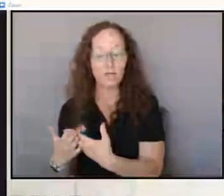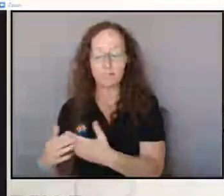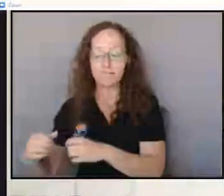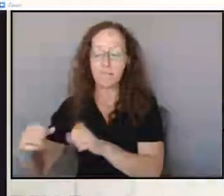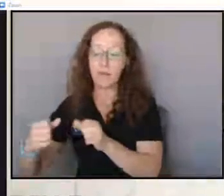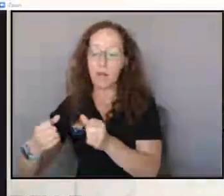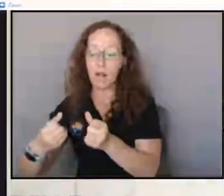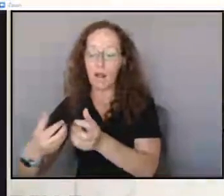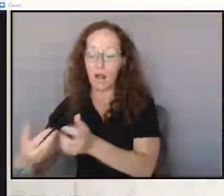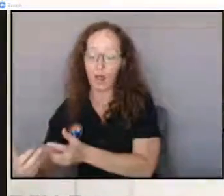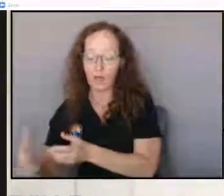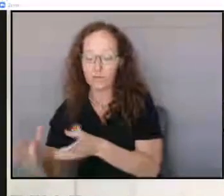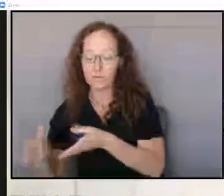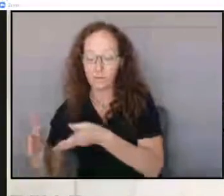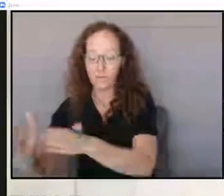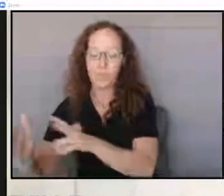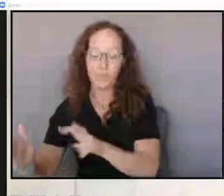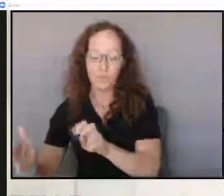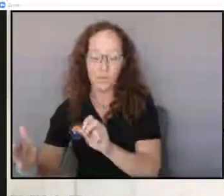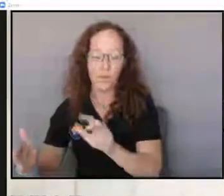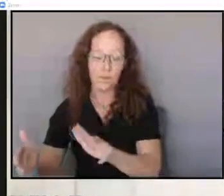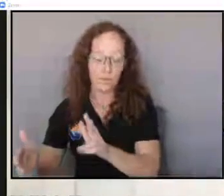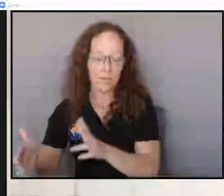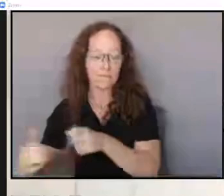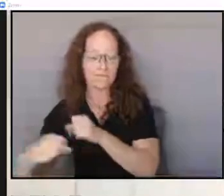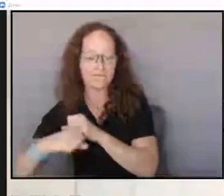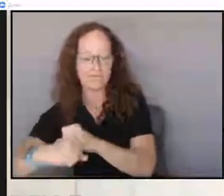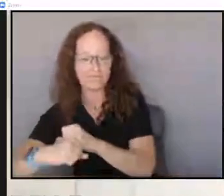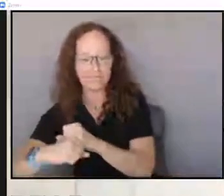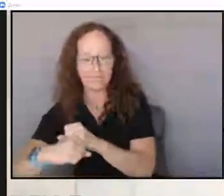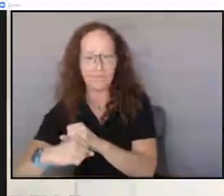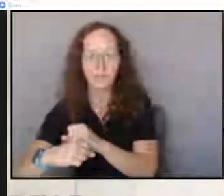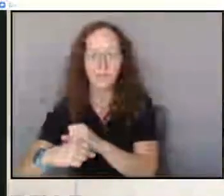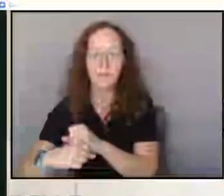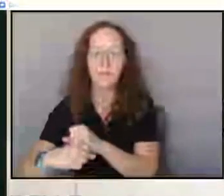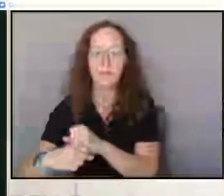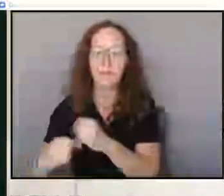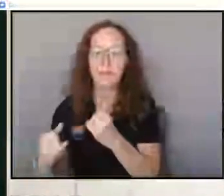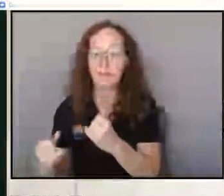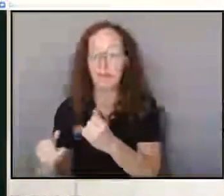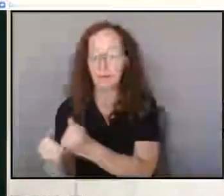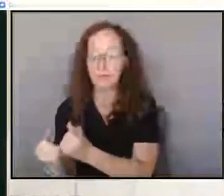AND THEN THEY DO HAVE CHECK LINE UP THE RIDGE A WAYS ON